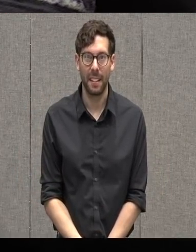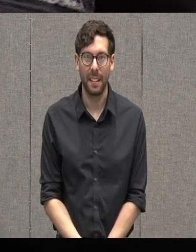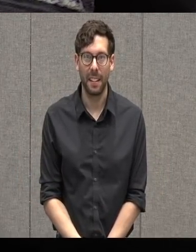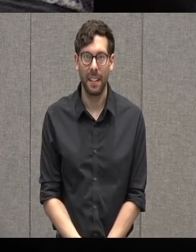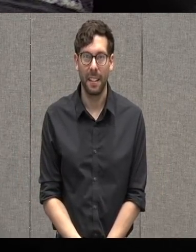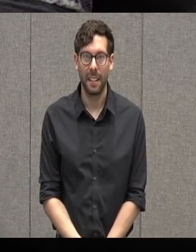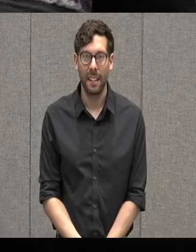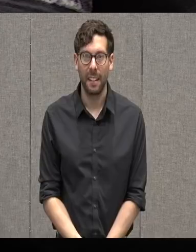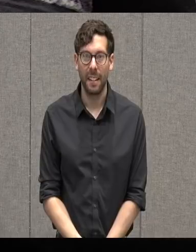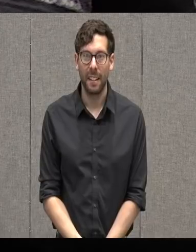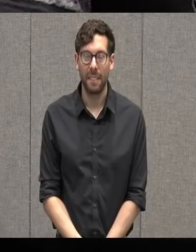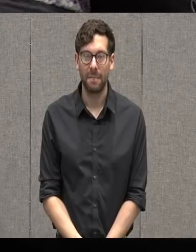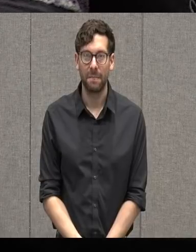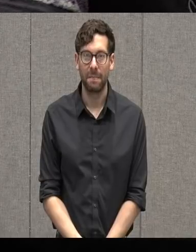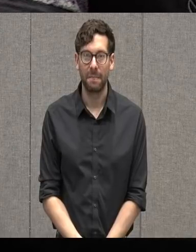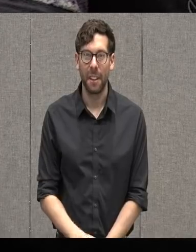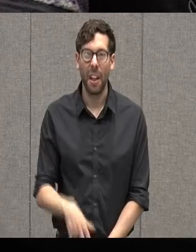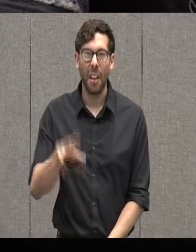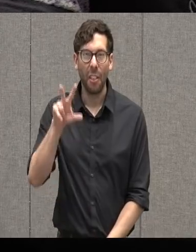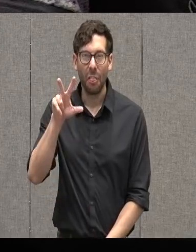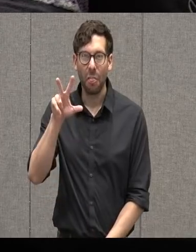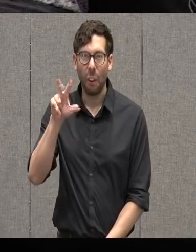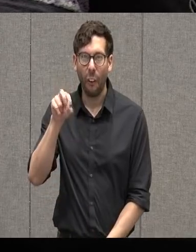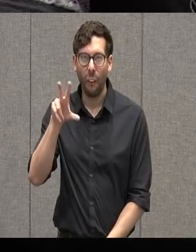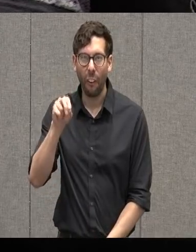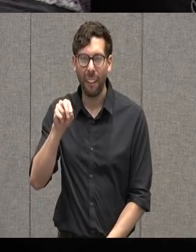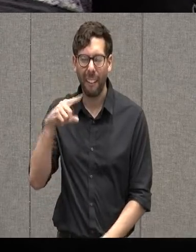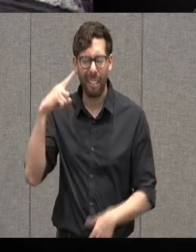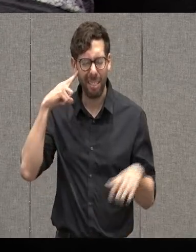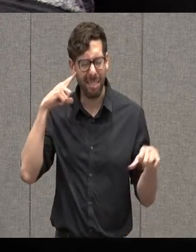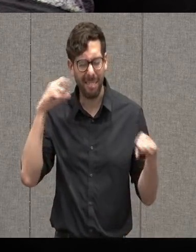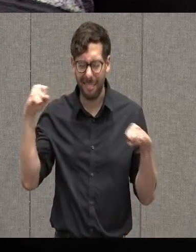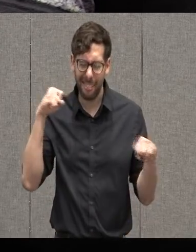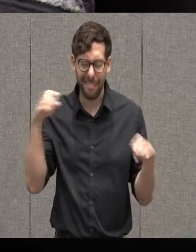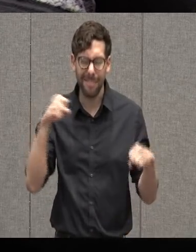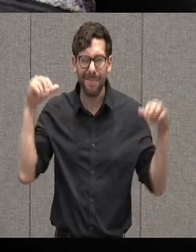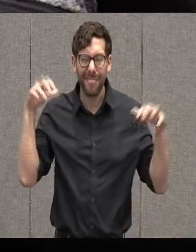30 loud monsters are dancing and singing.